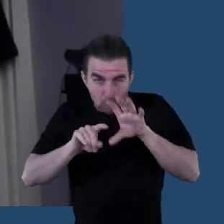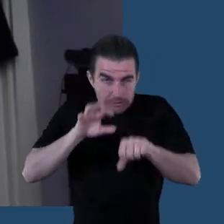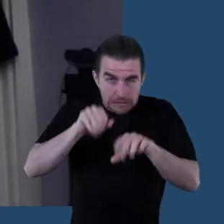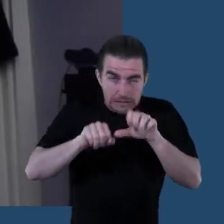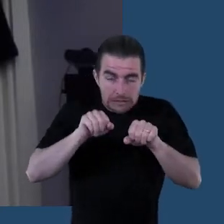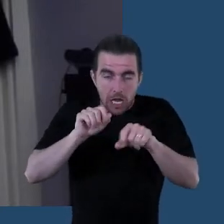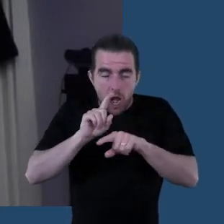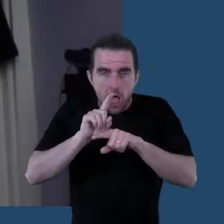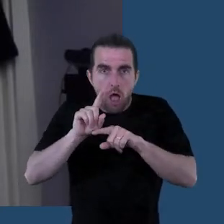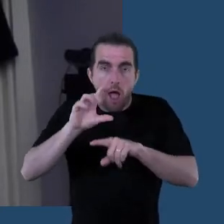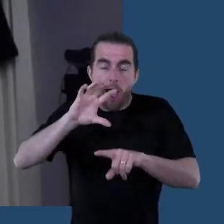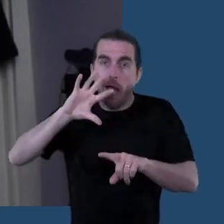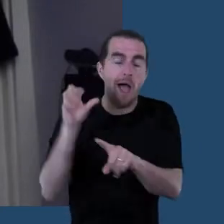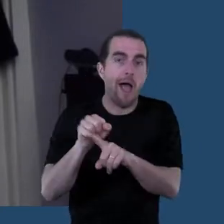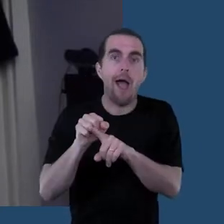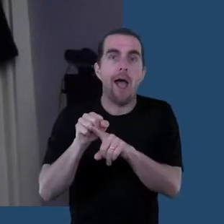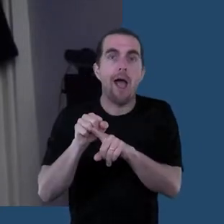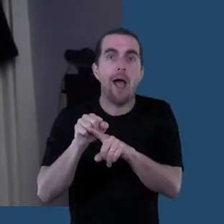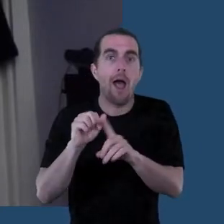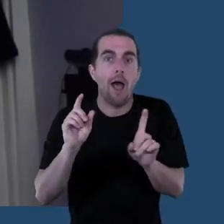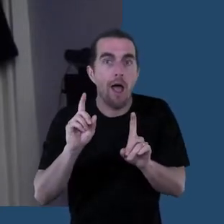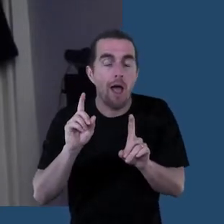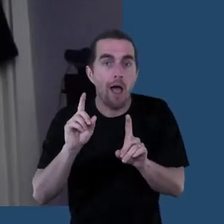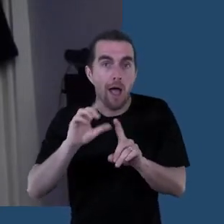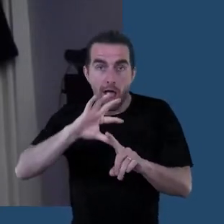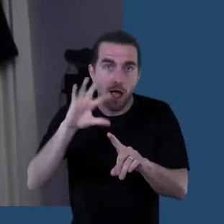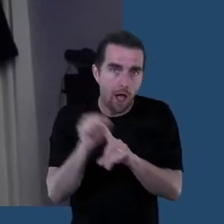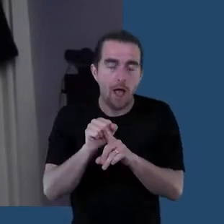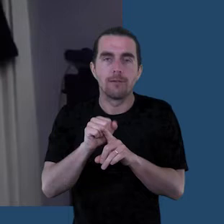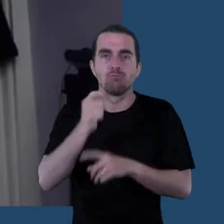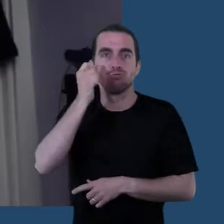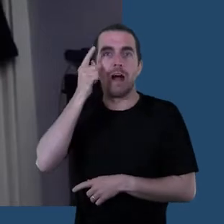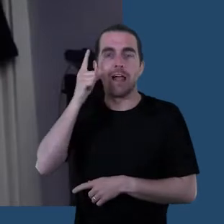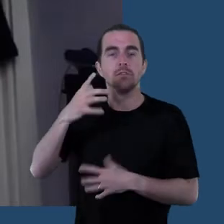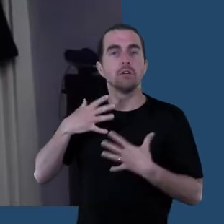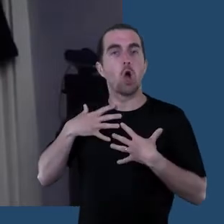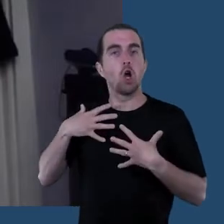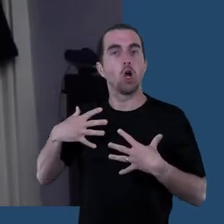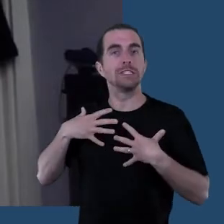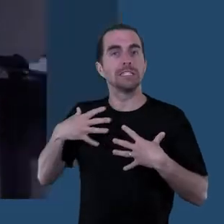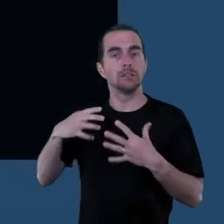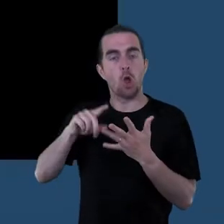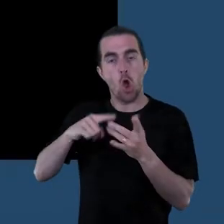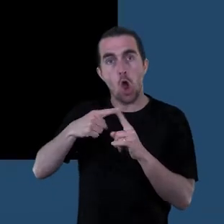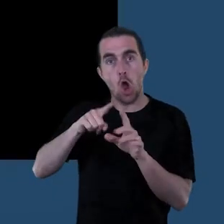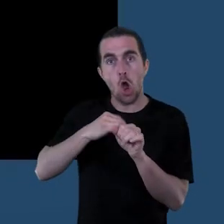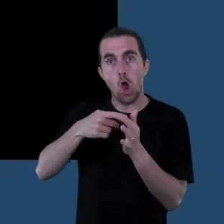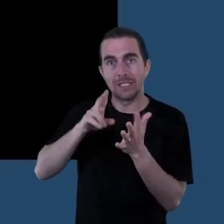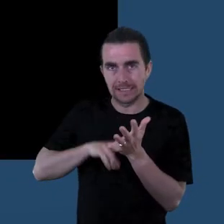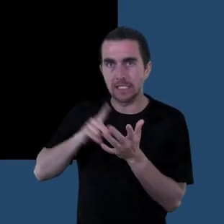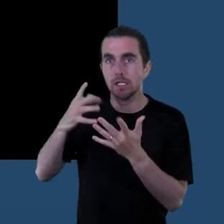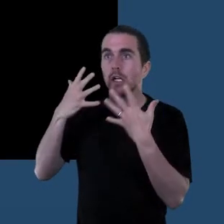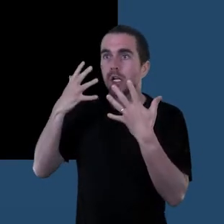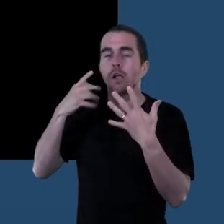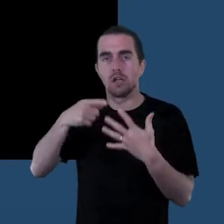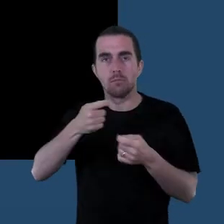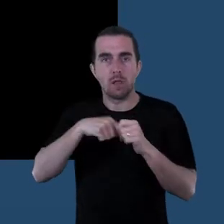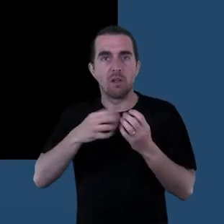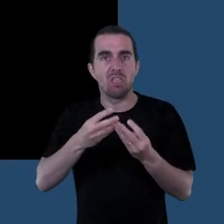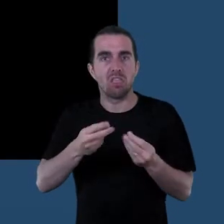And we discovered that in fact, it's oxygen and it's high levels of humidity that trigger this event.